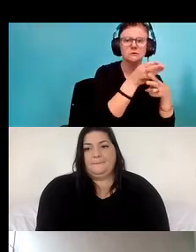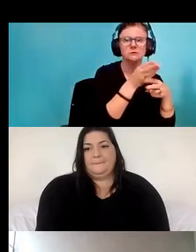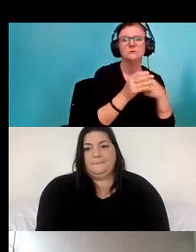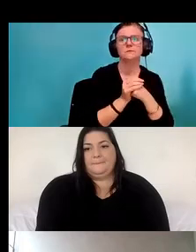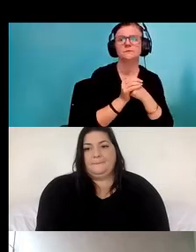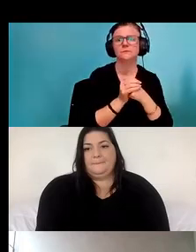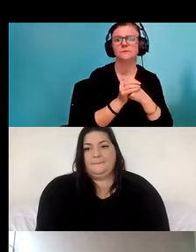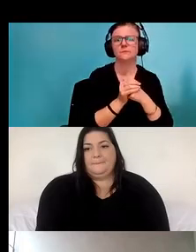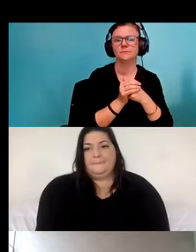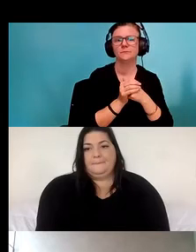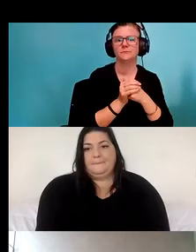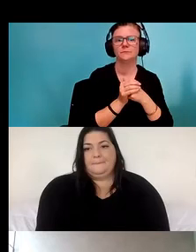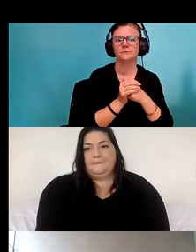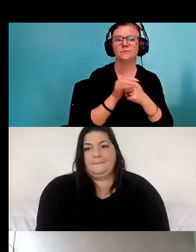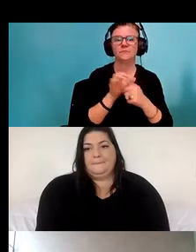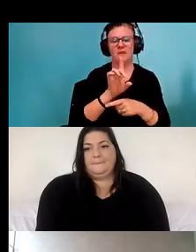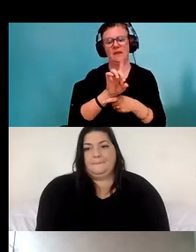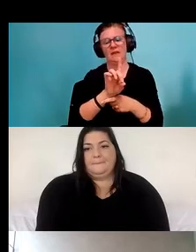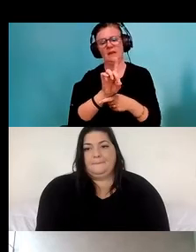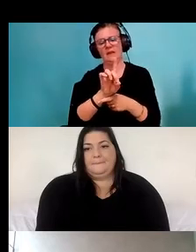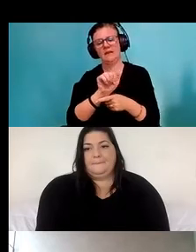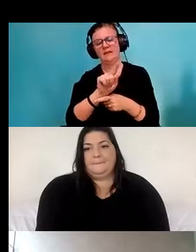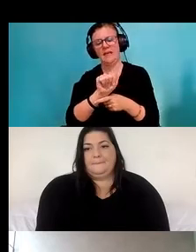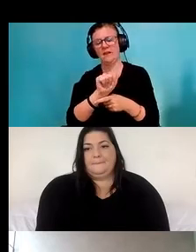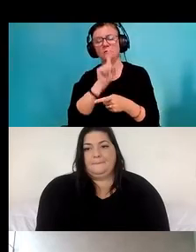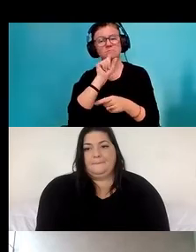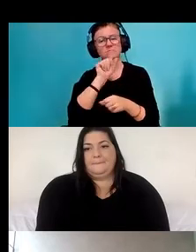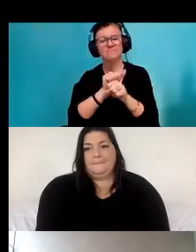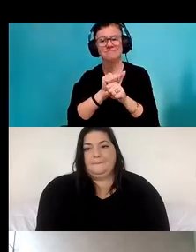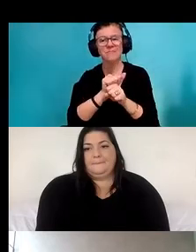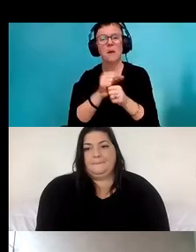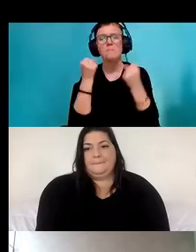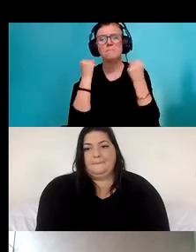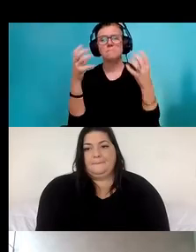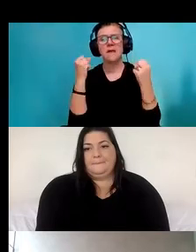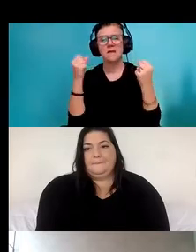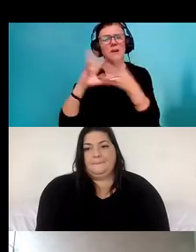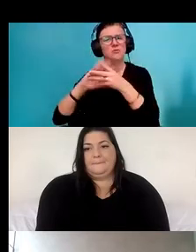It reads, "data are just summaries of thousands of stories.